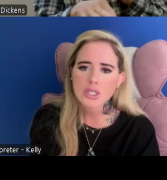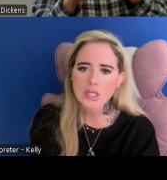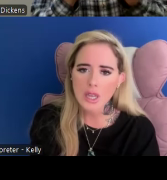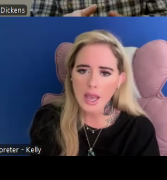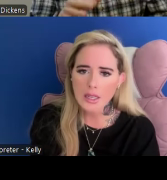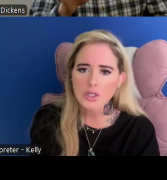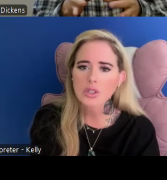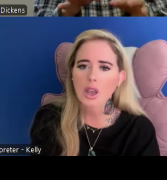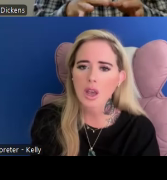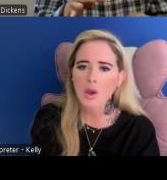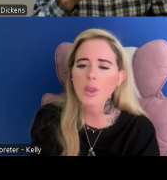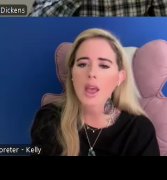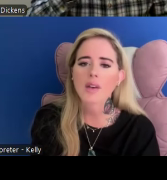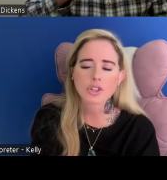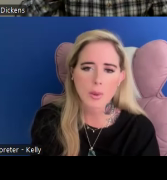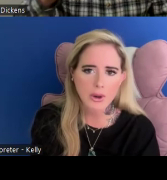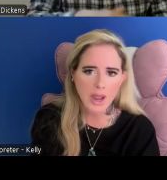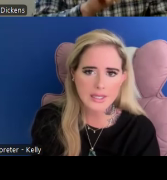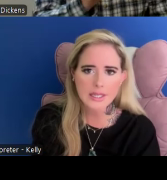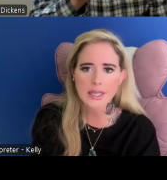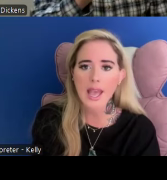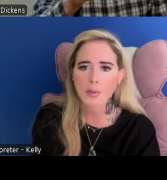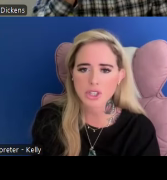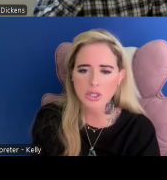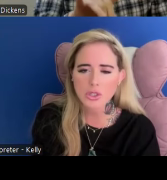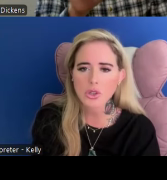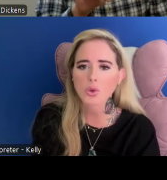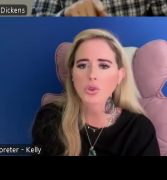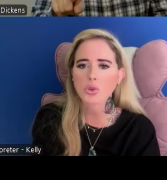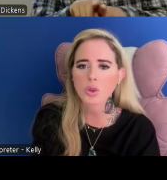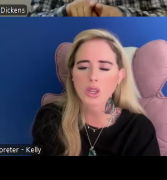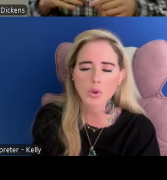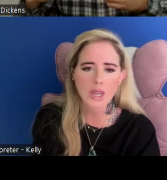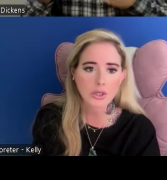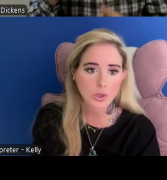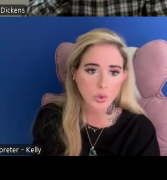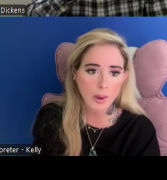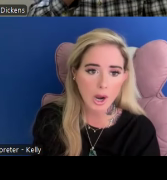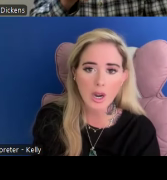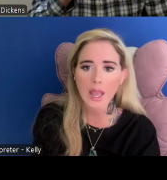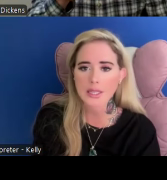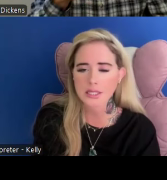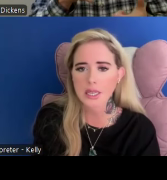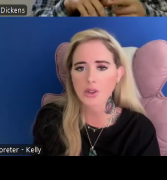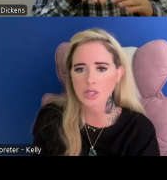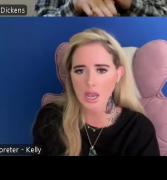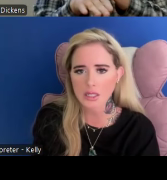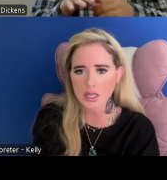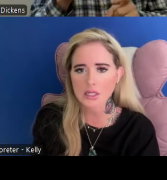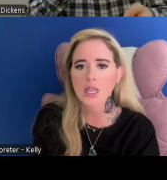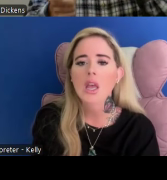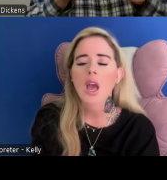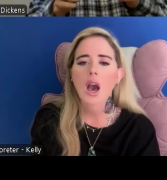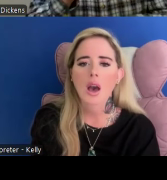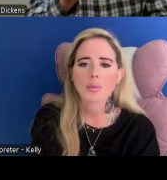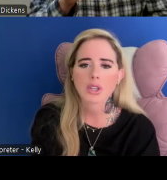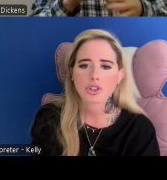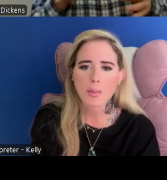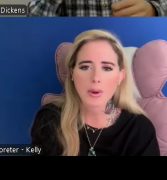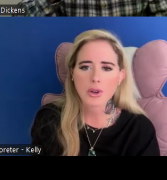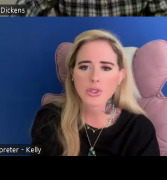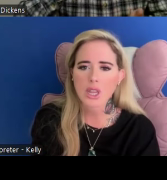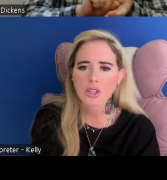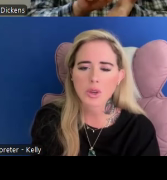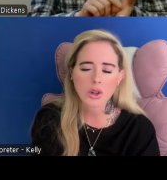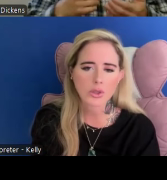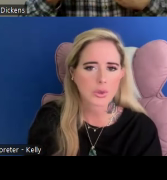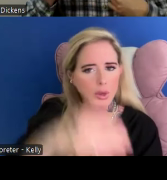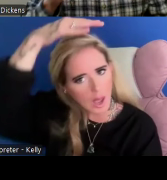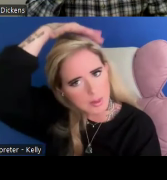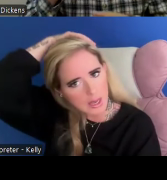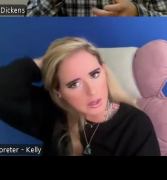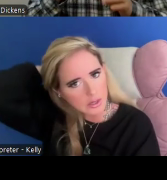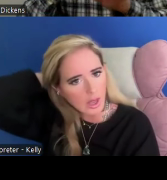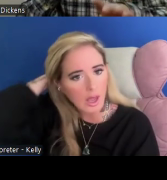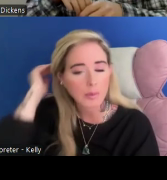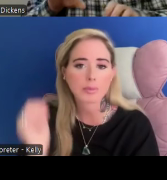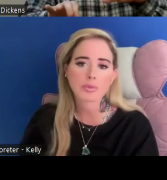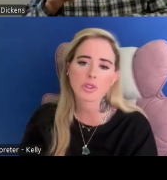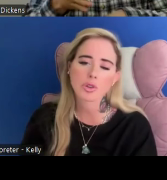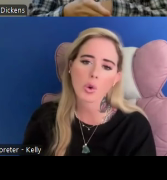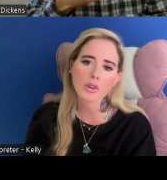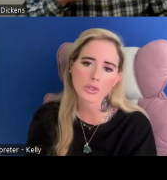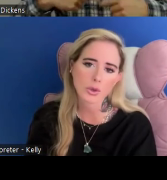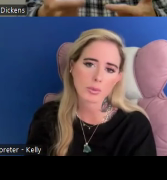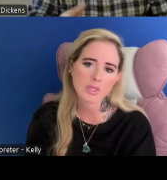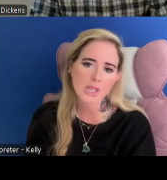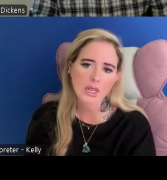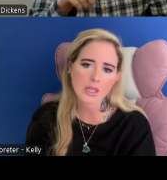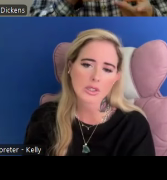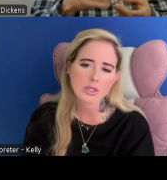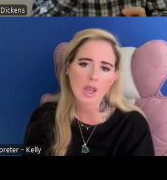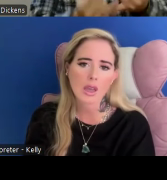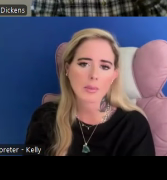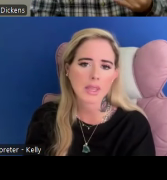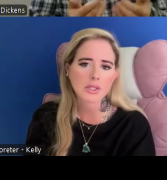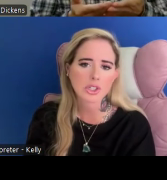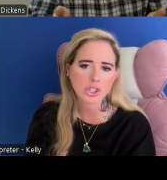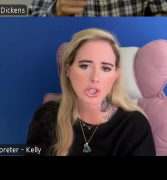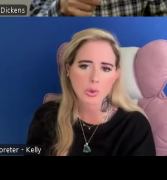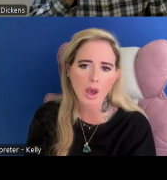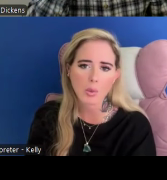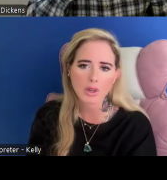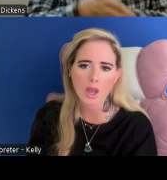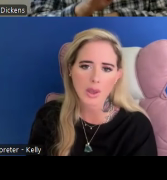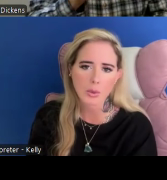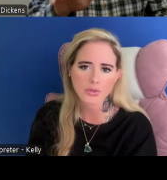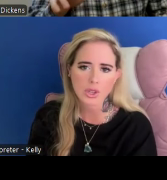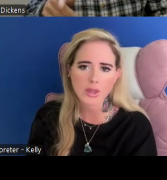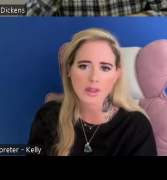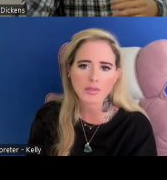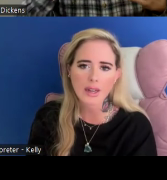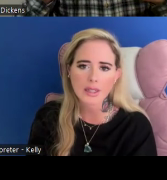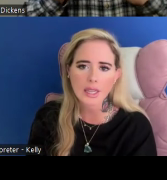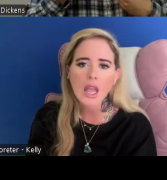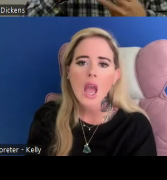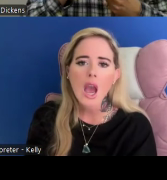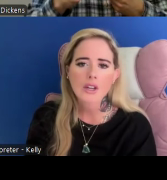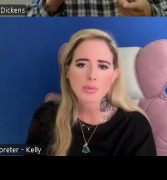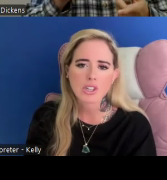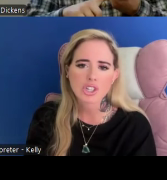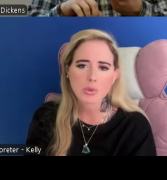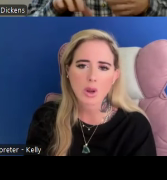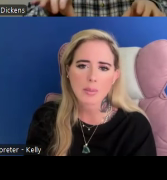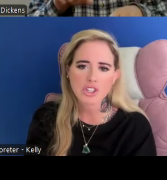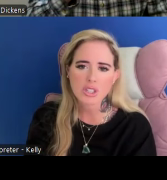And then in addition to that, we have interpreter access and captions, so you can go down to the tool bar and see how to access the interpreters and you can also accommodate your Zoom settings best to you, how that works for you.